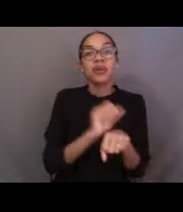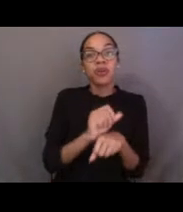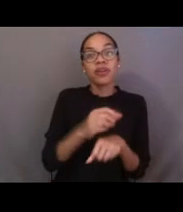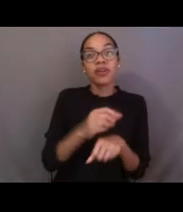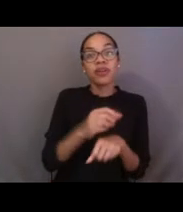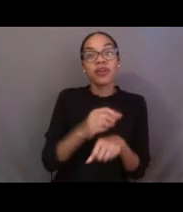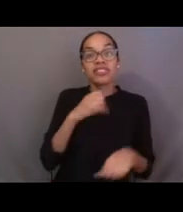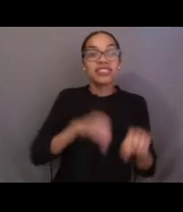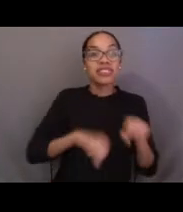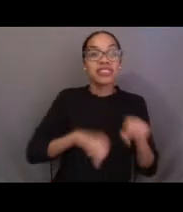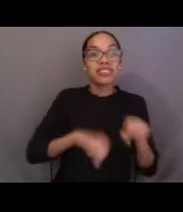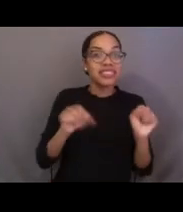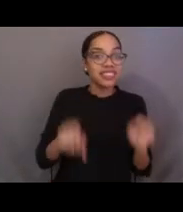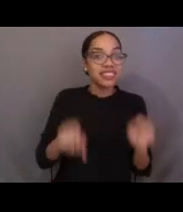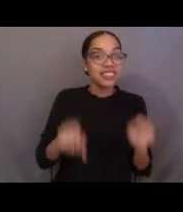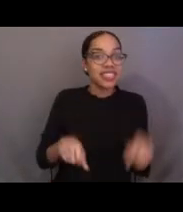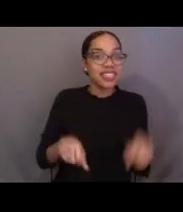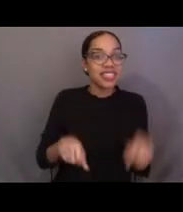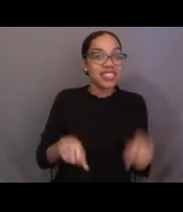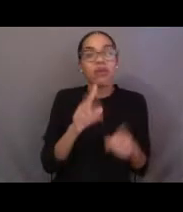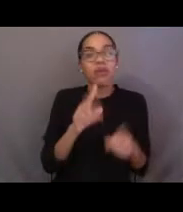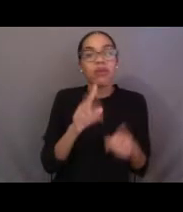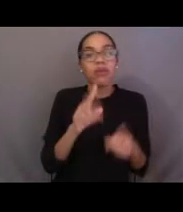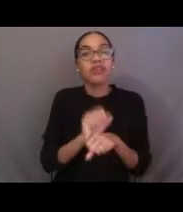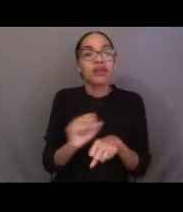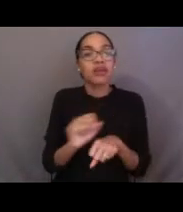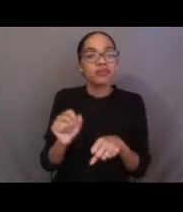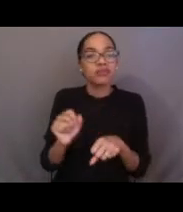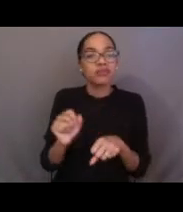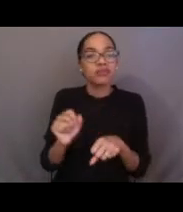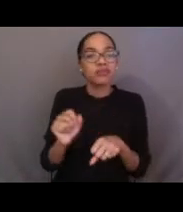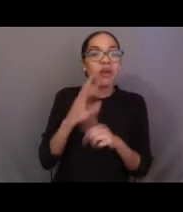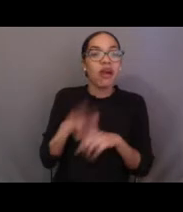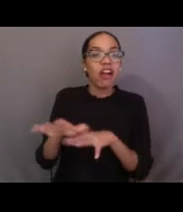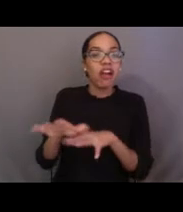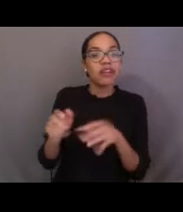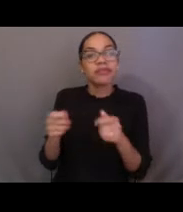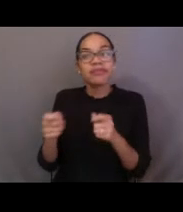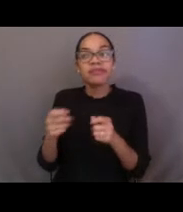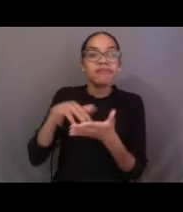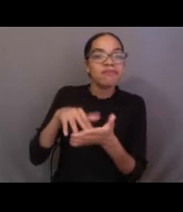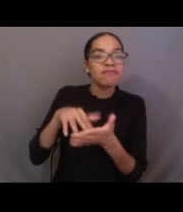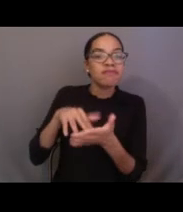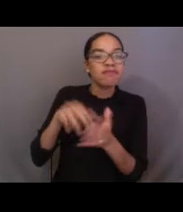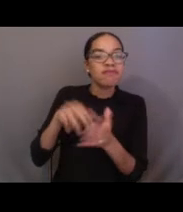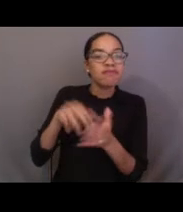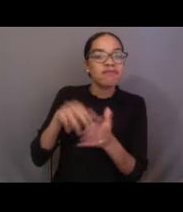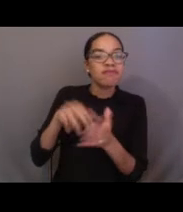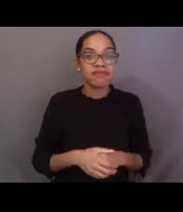or some other job working in the ocean. These other two pictures are me now at my current job.